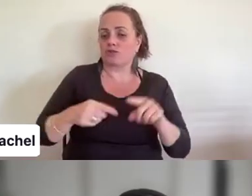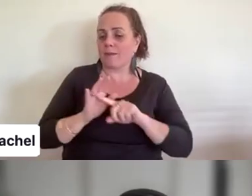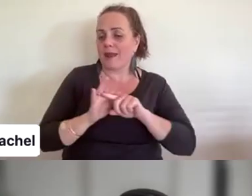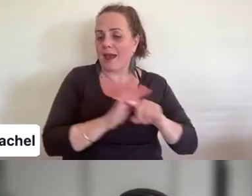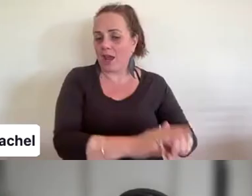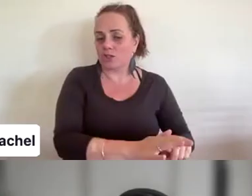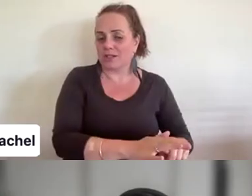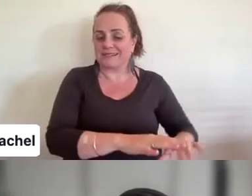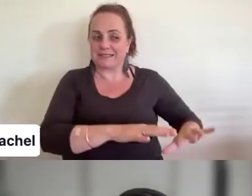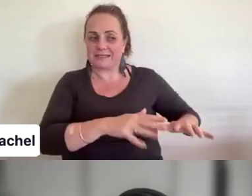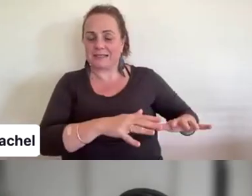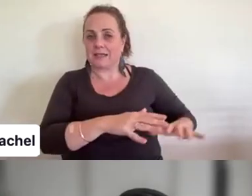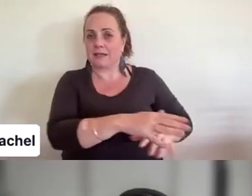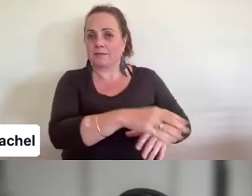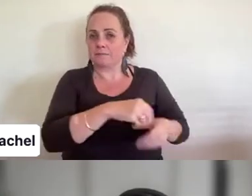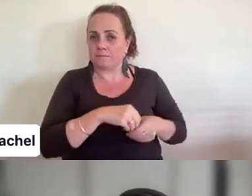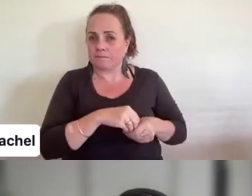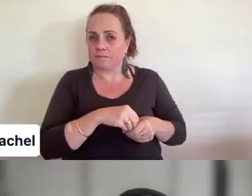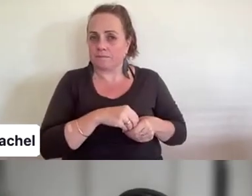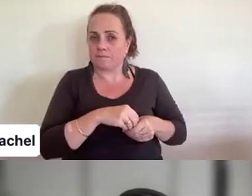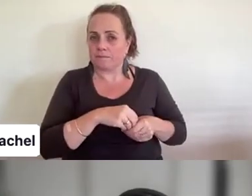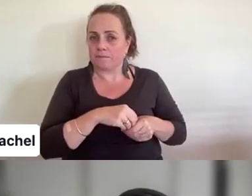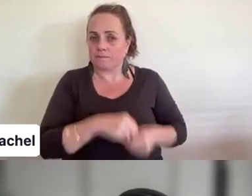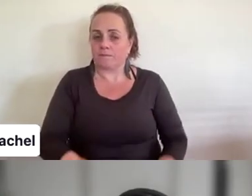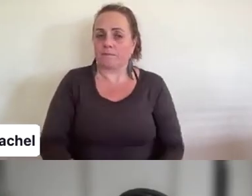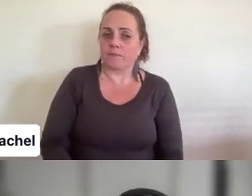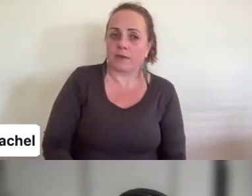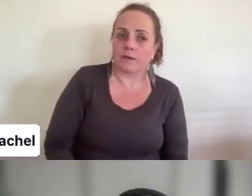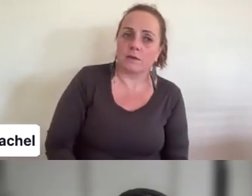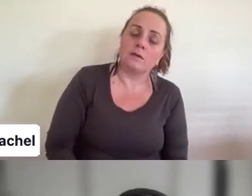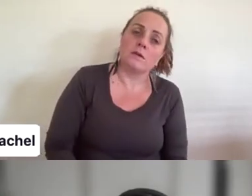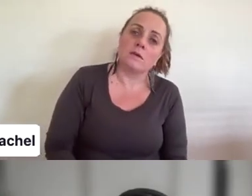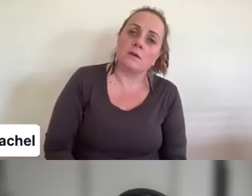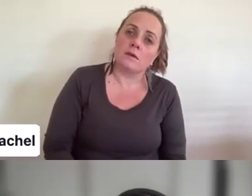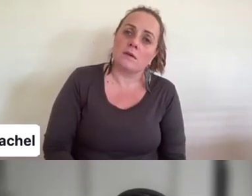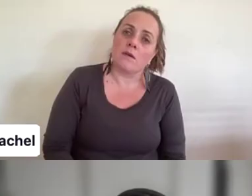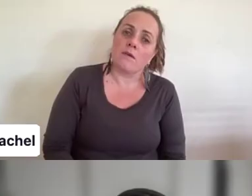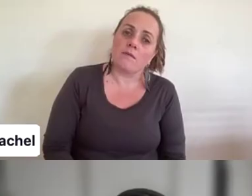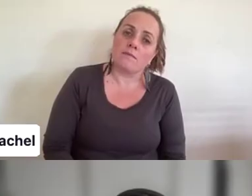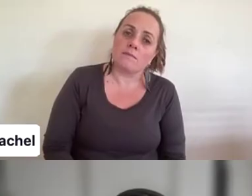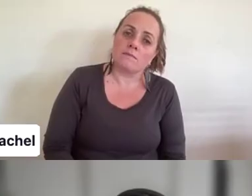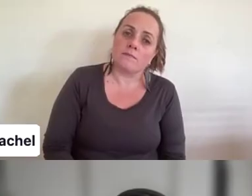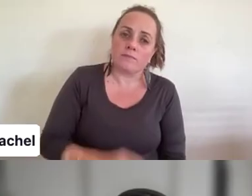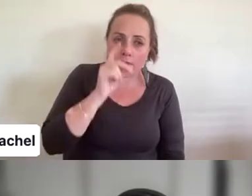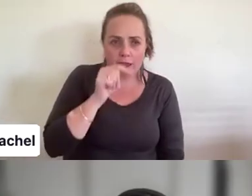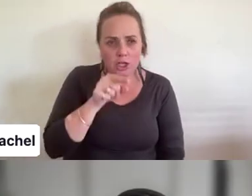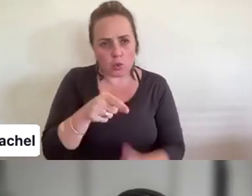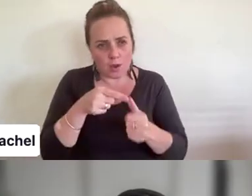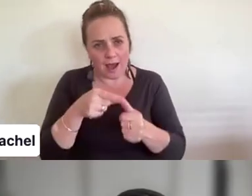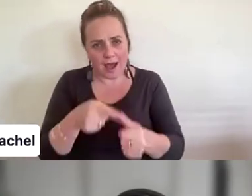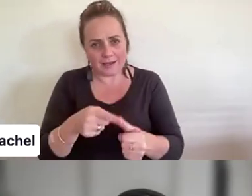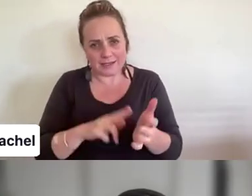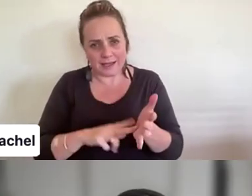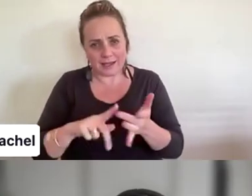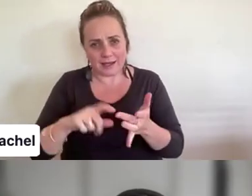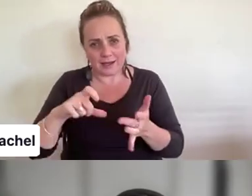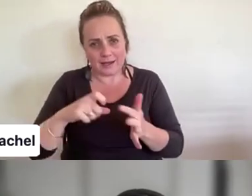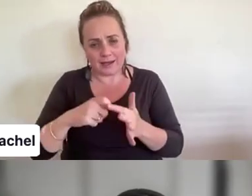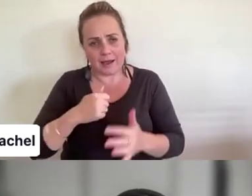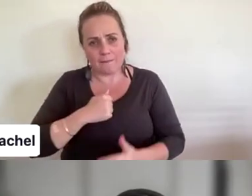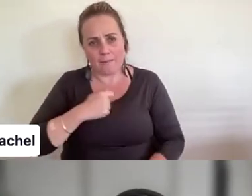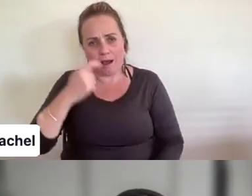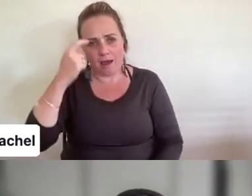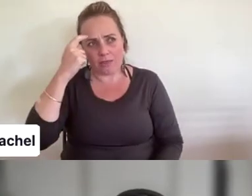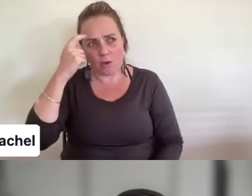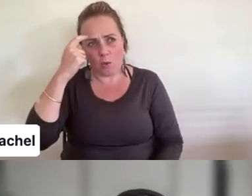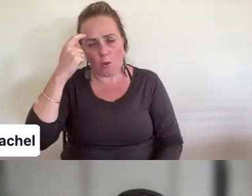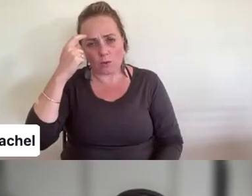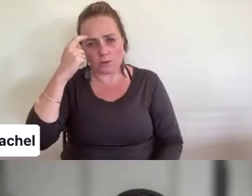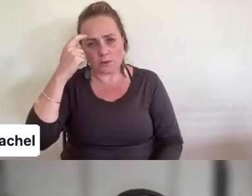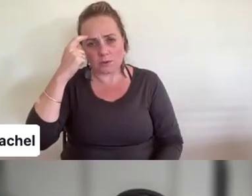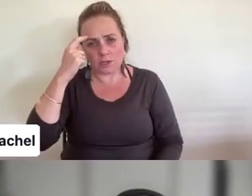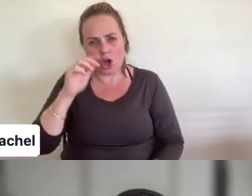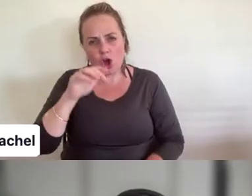as well, shouldn't it?" Sorry. Can you answer, Nick? My thoughts it's quite a fraught question.